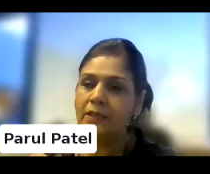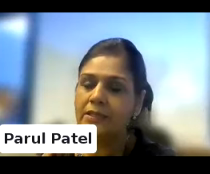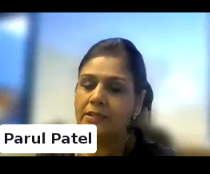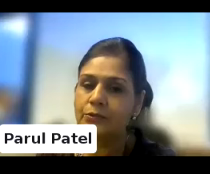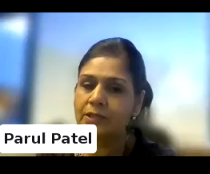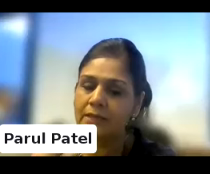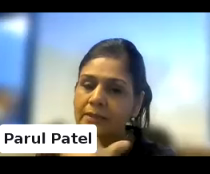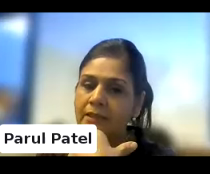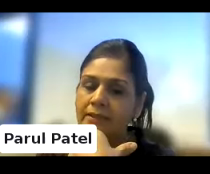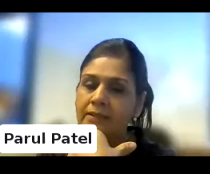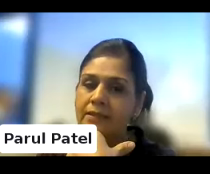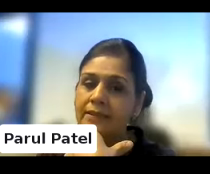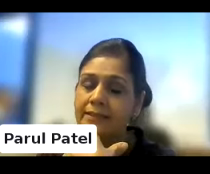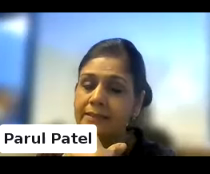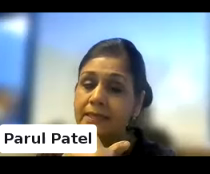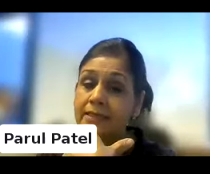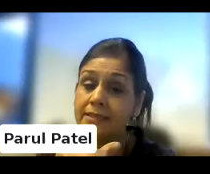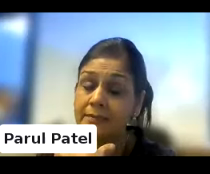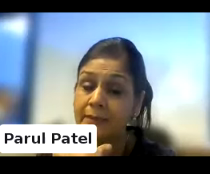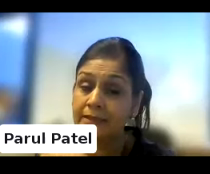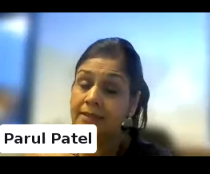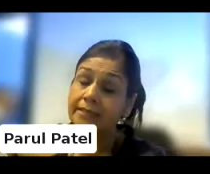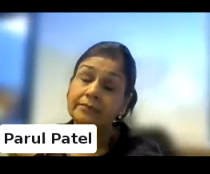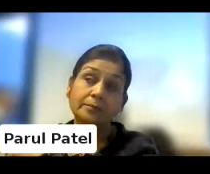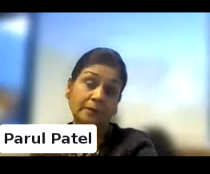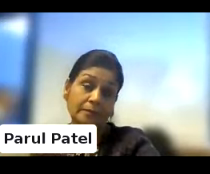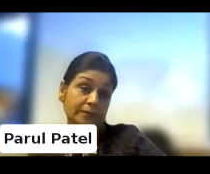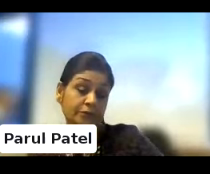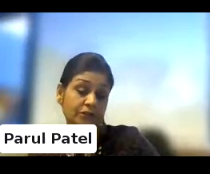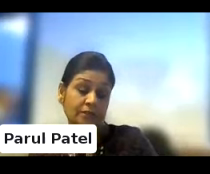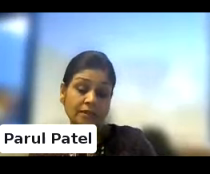What is the new timeline of the anticipated date of completion?